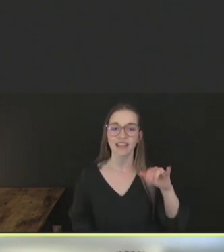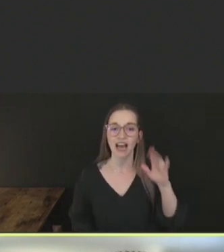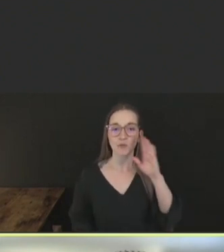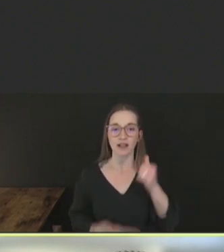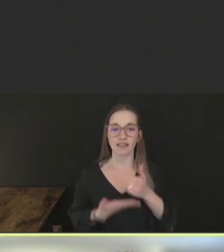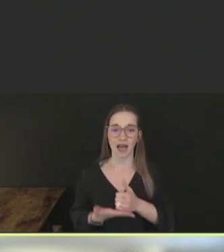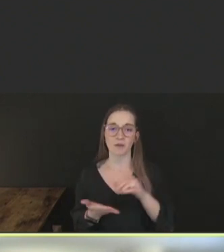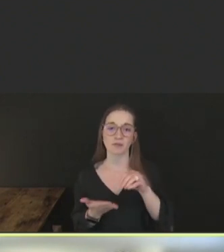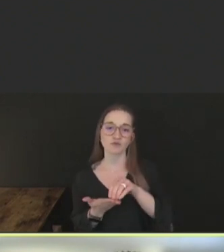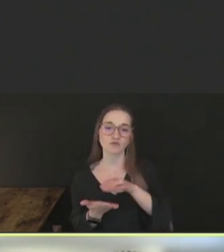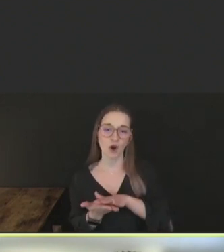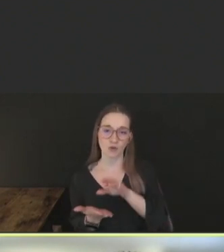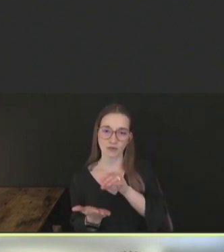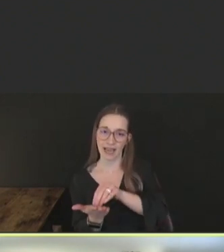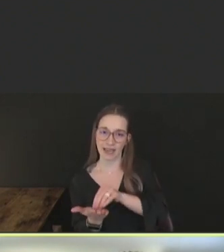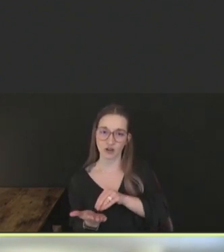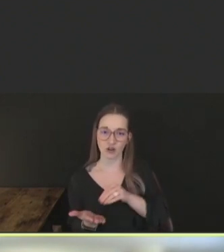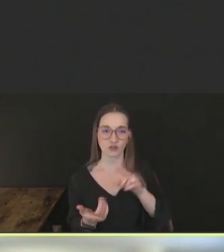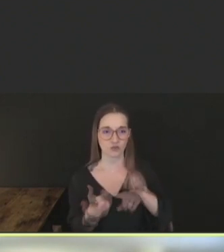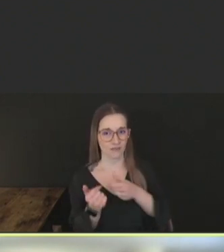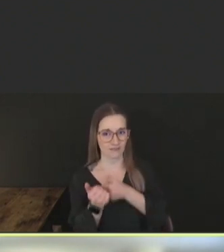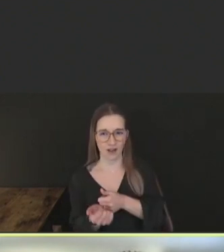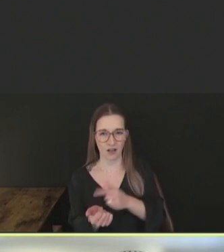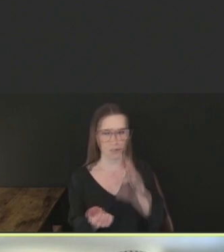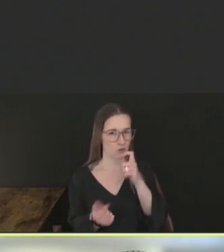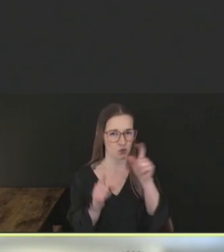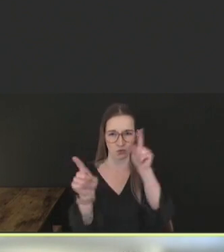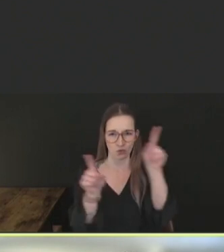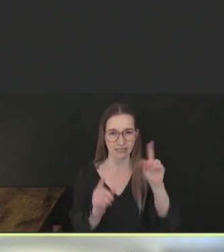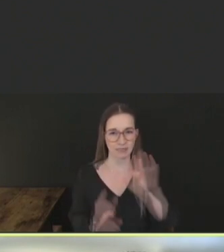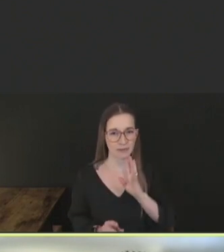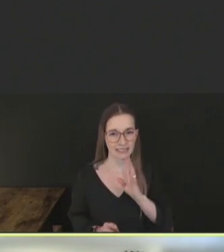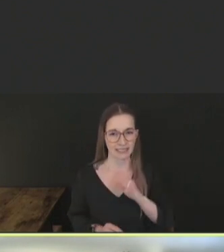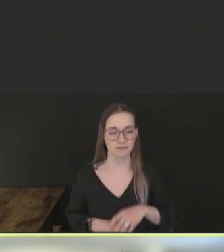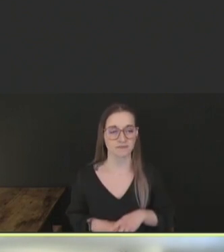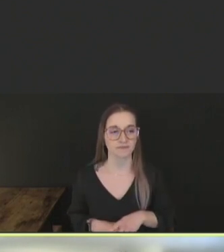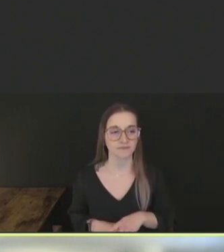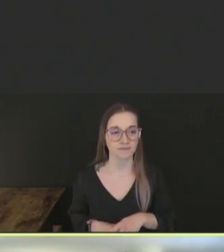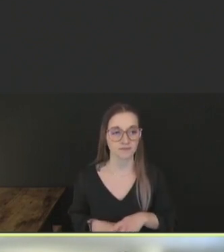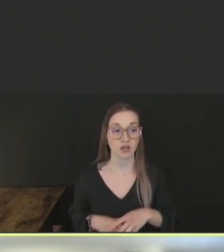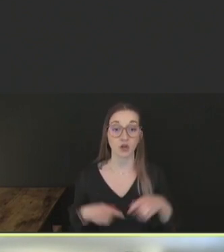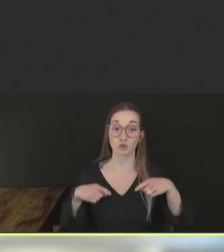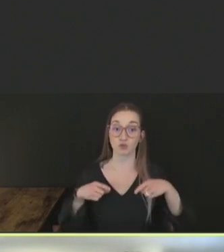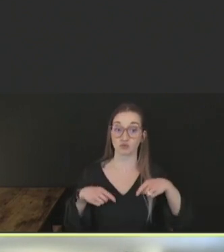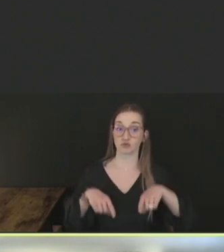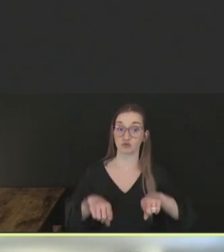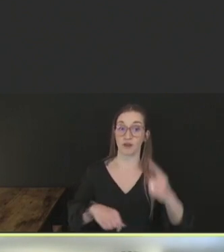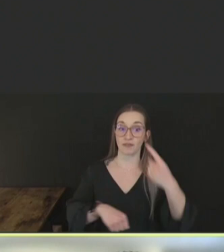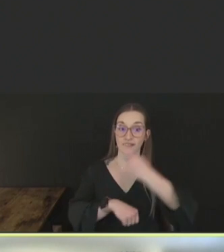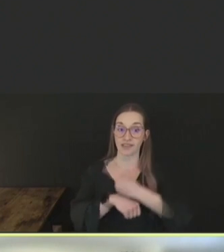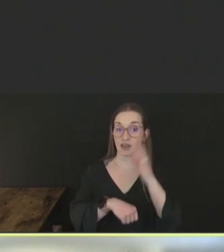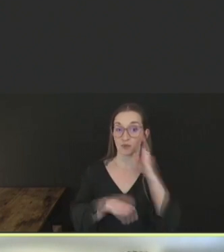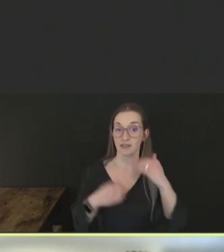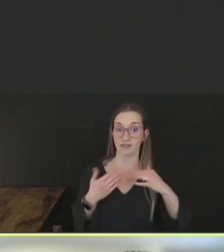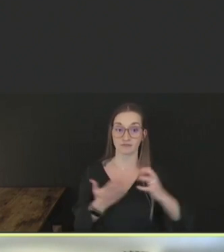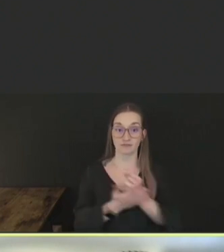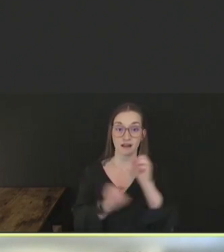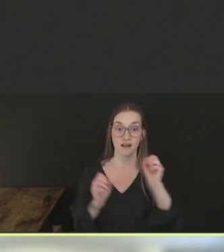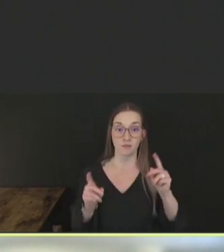others to follow along. Throughout the day, there will be opportunities for committee discussion. If you'd like to ask a question or provide a comment,